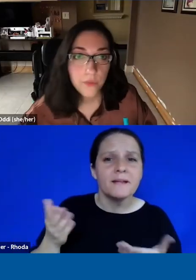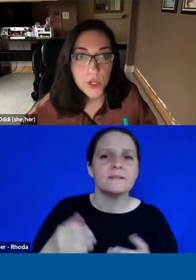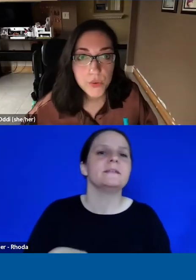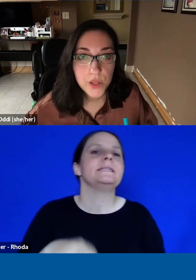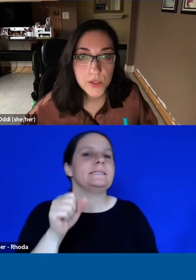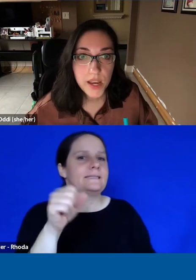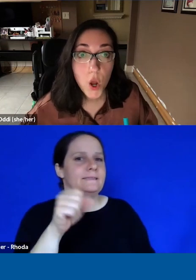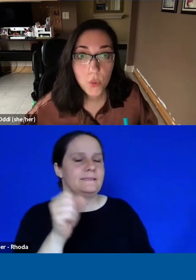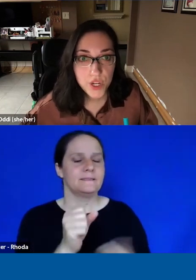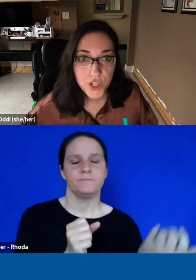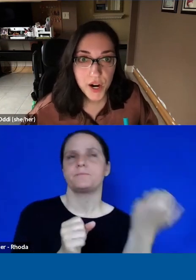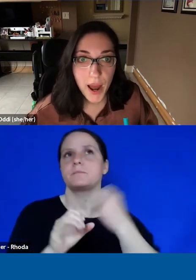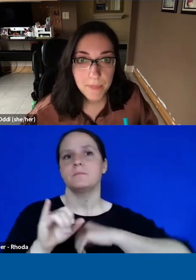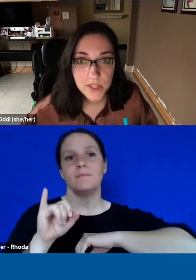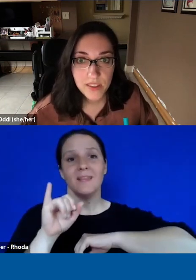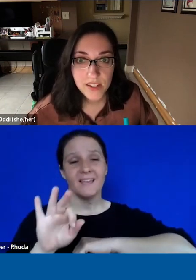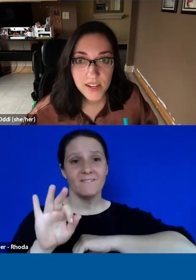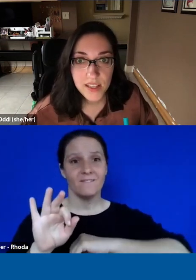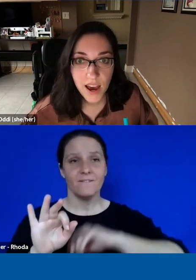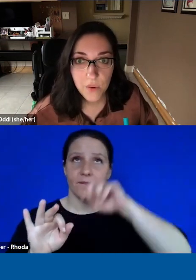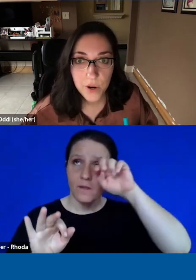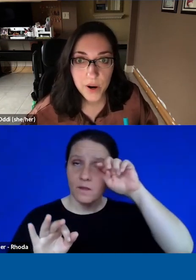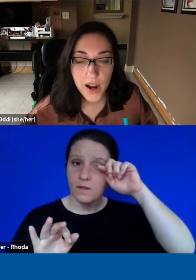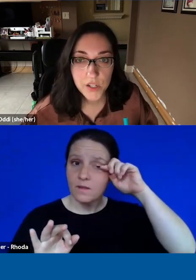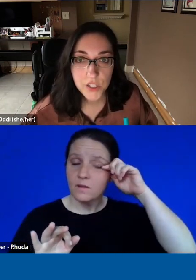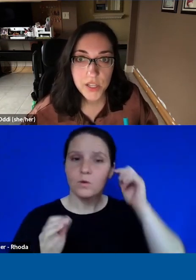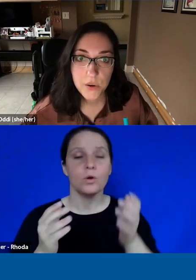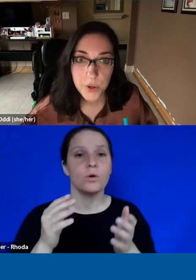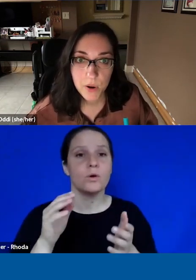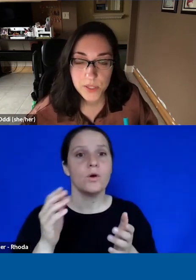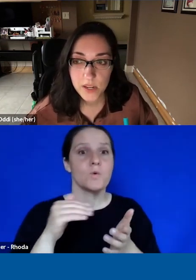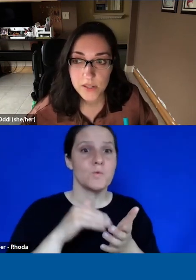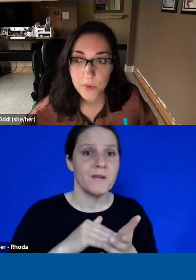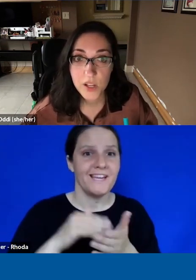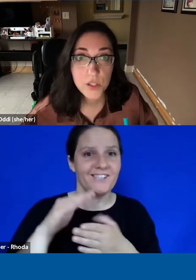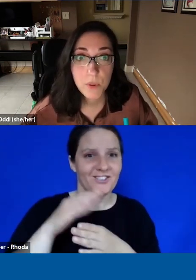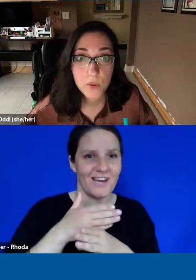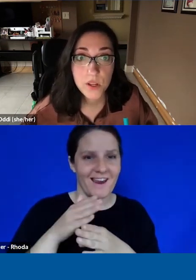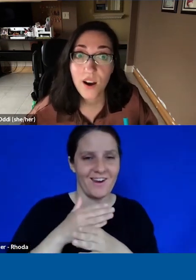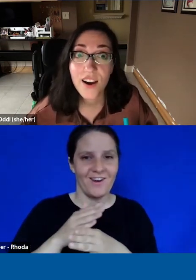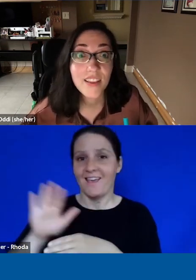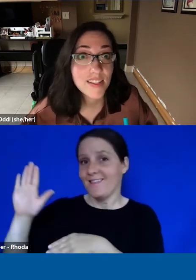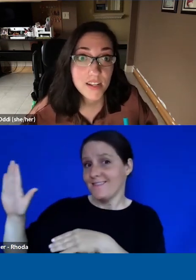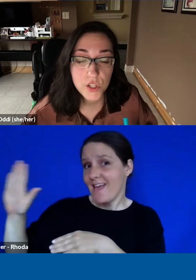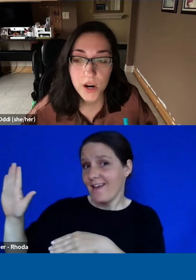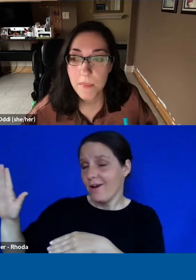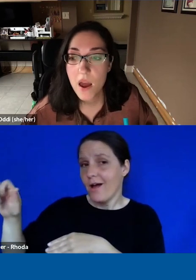If we're doing those reshare apps and things like that where we're actually reposting someone else's post on let's say Instagram,